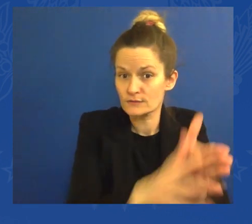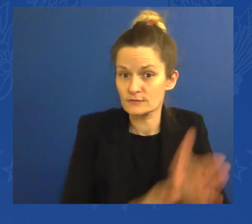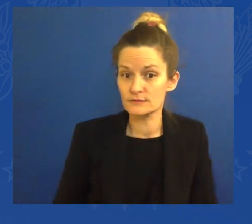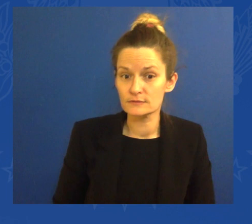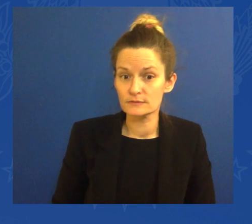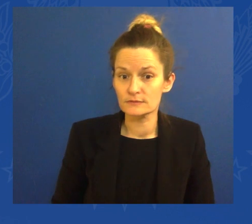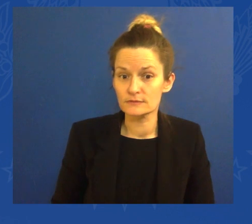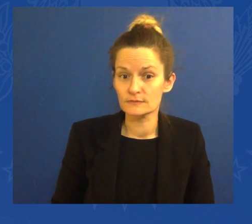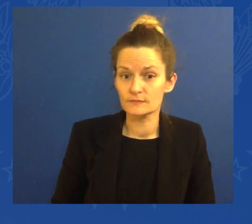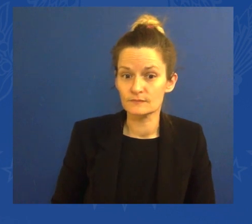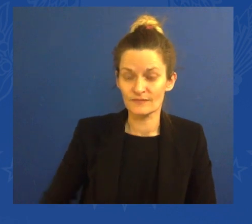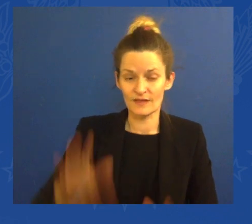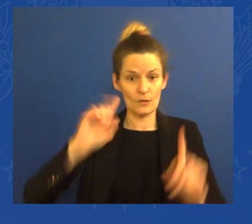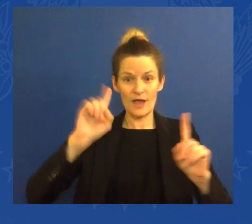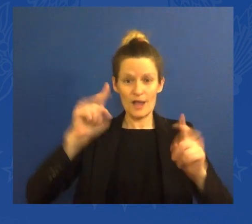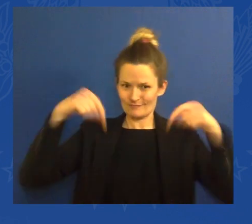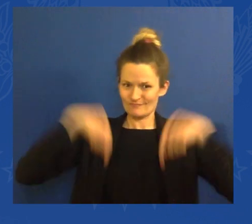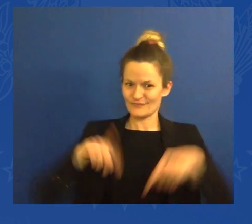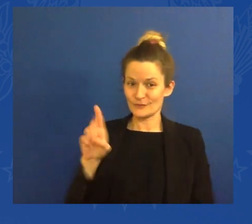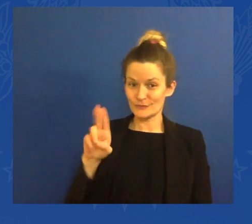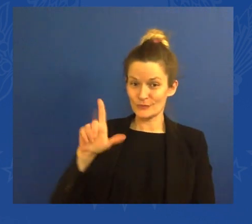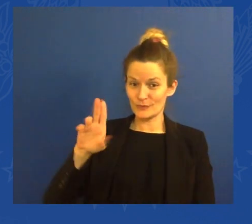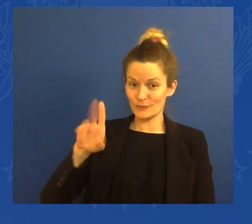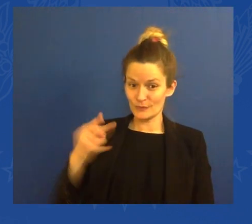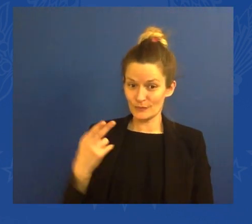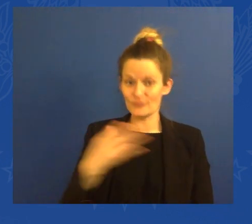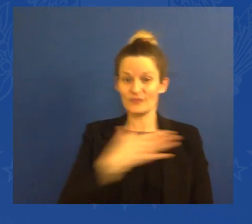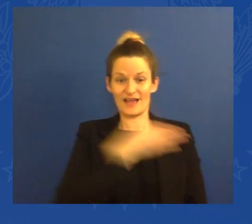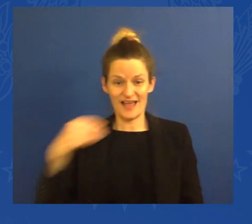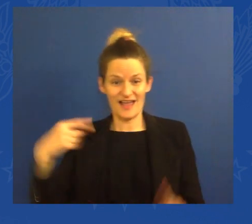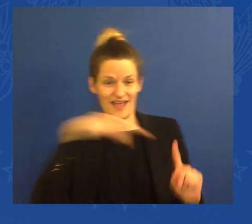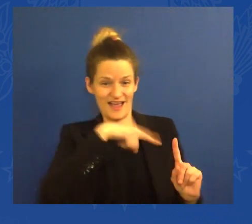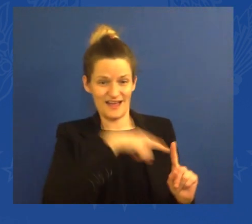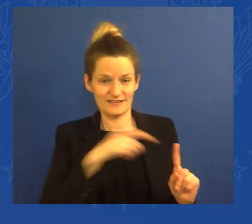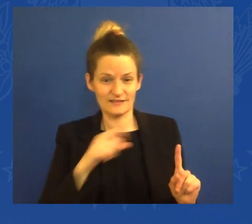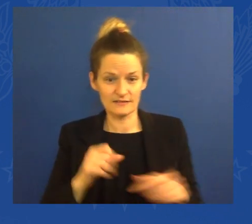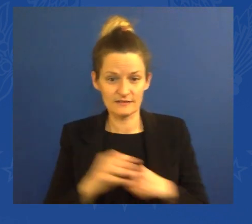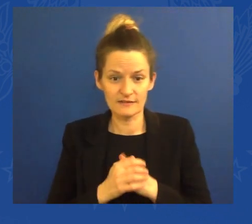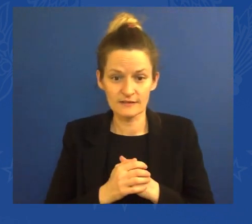along --